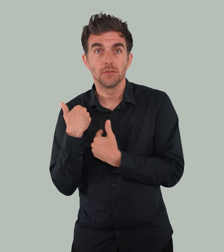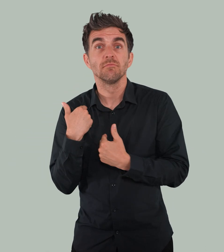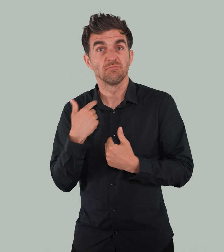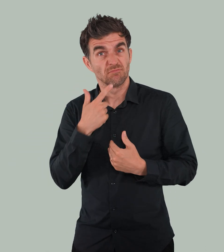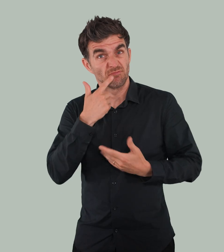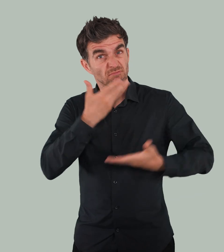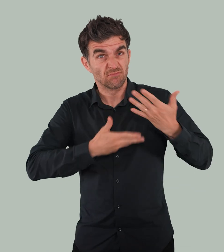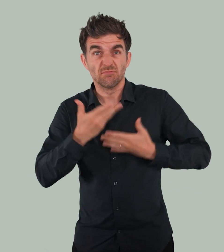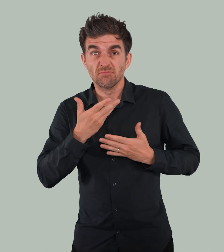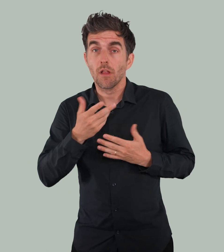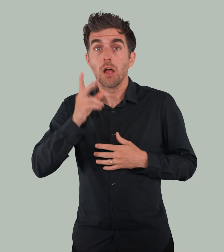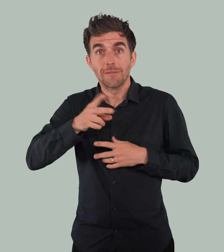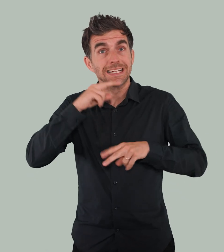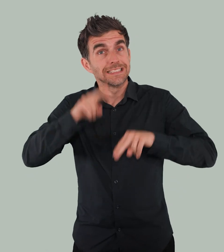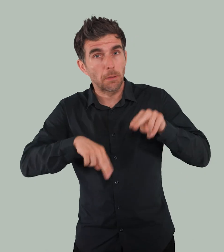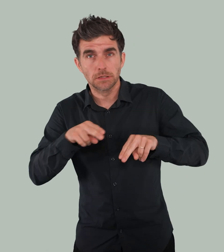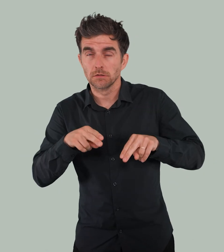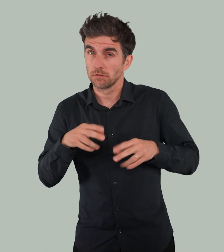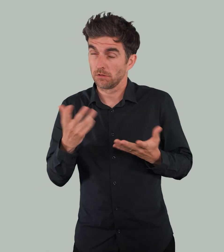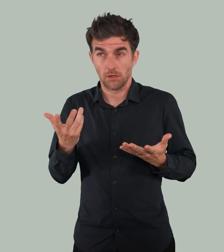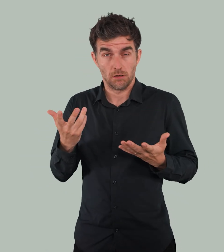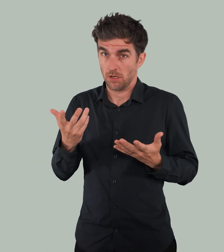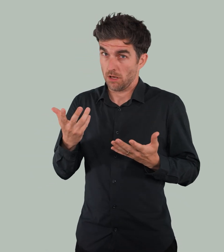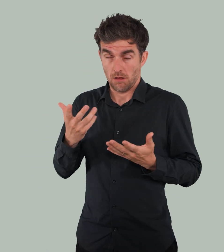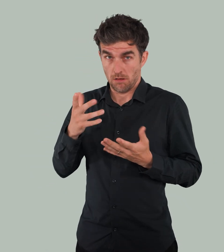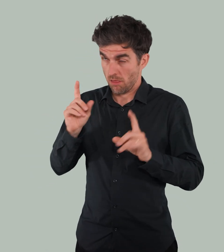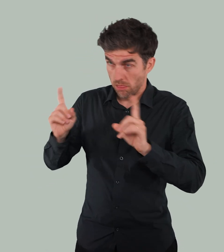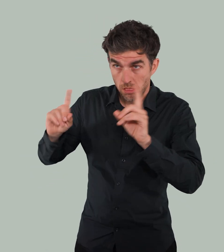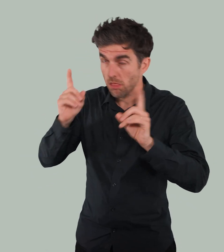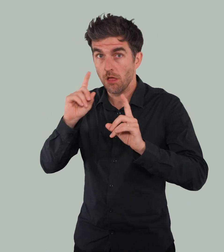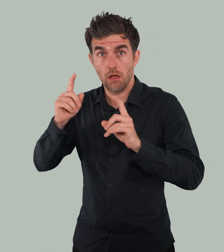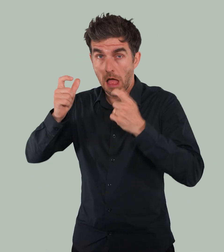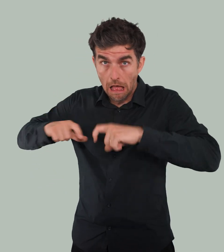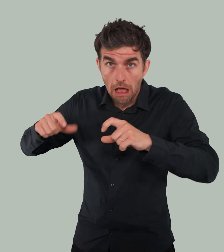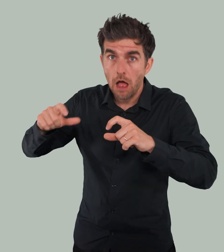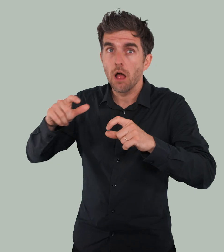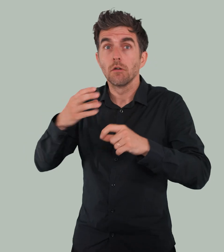Respondents frequently describe reassessments as destabilising and and ongoing, including in